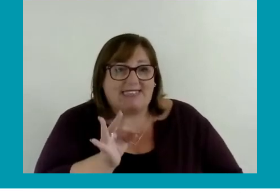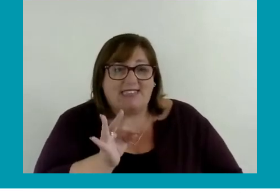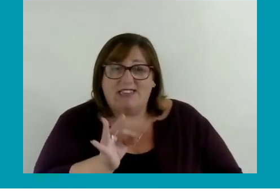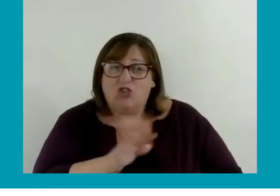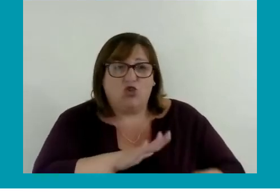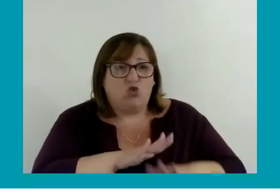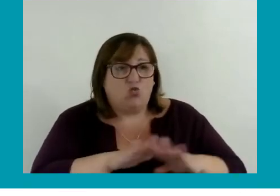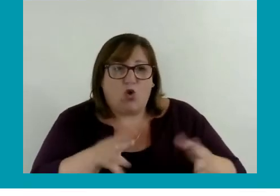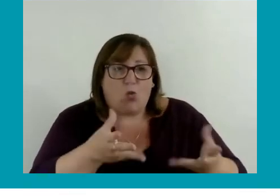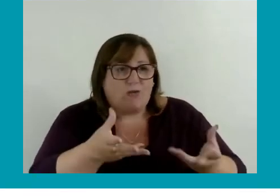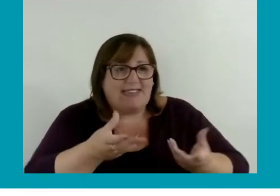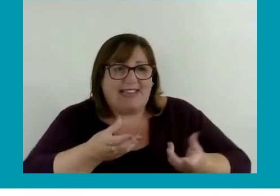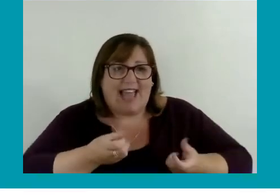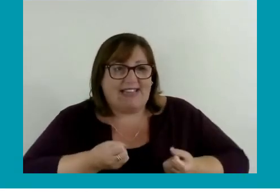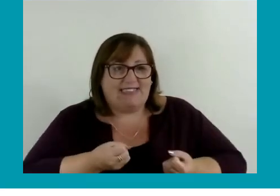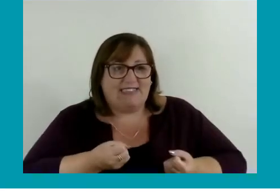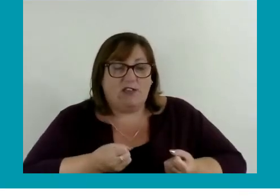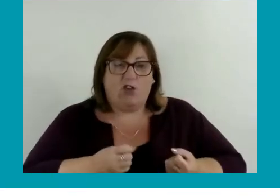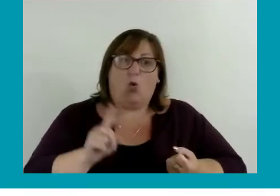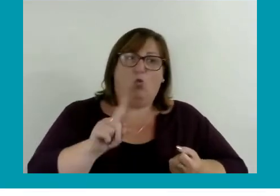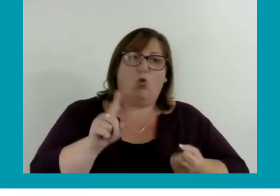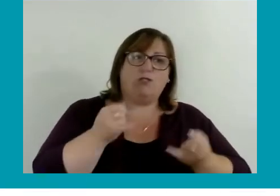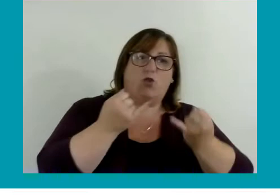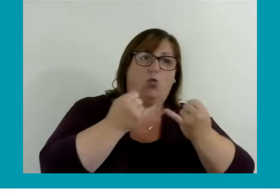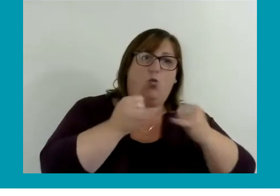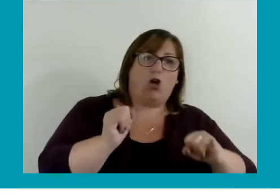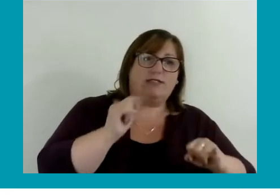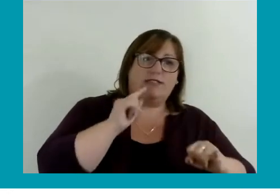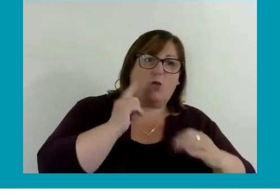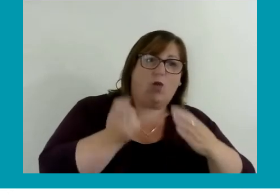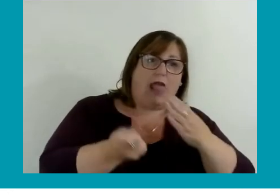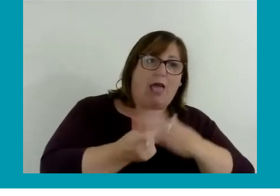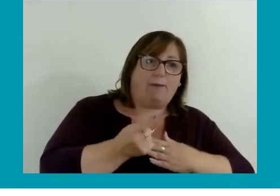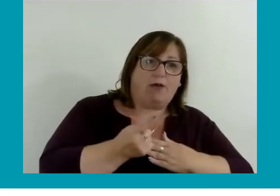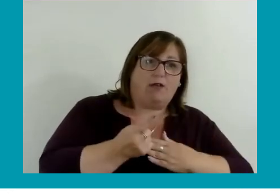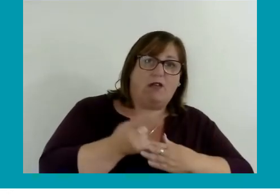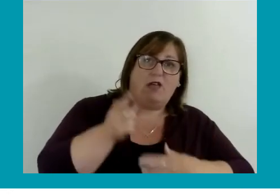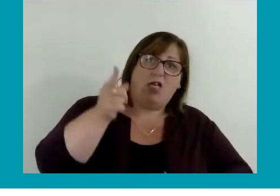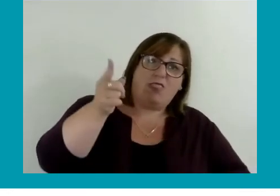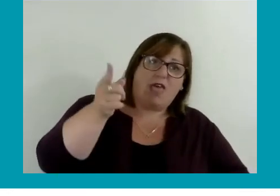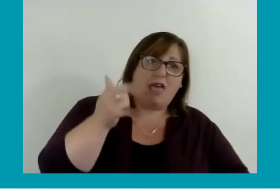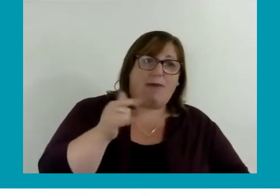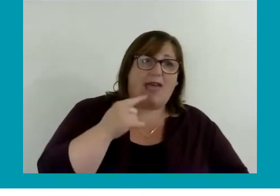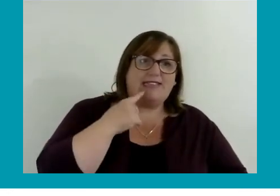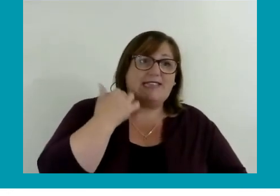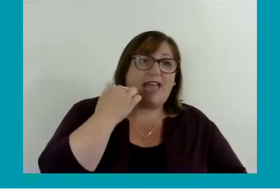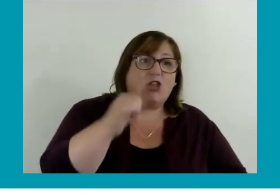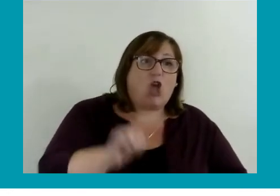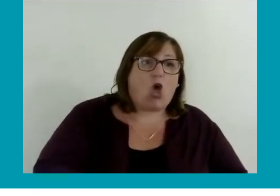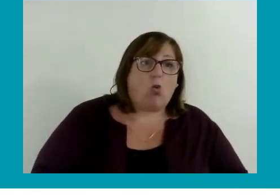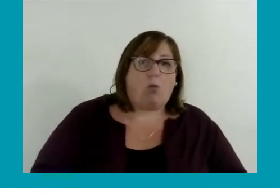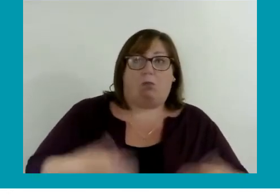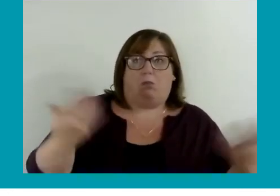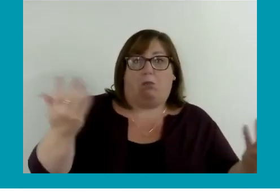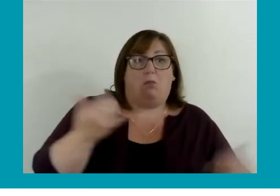you ask you might just give yourself that little bit more reassurance confidence empowerment to be